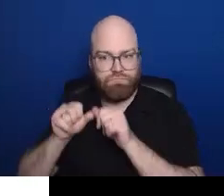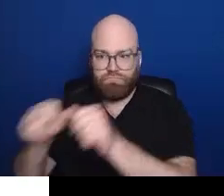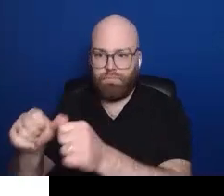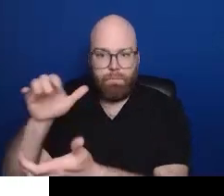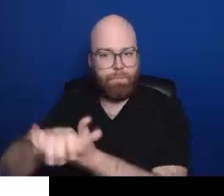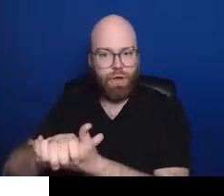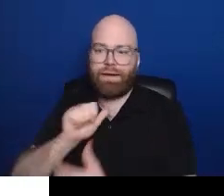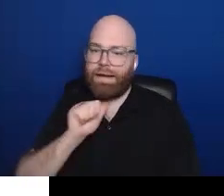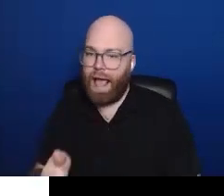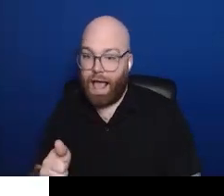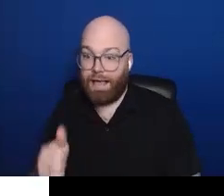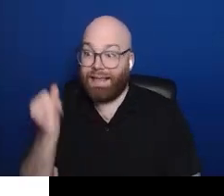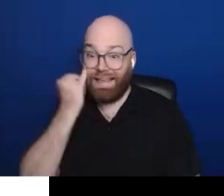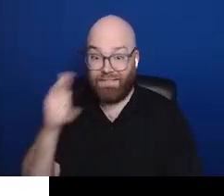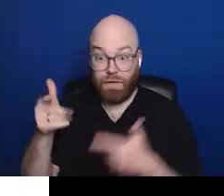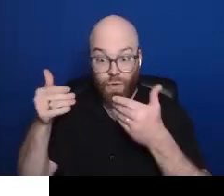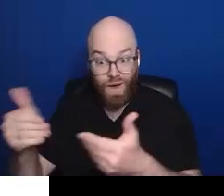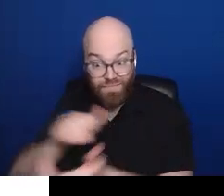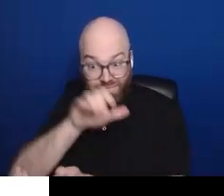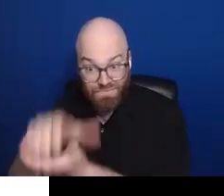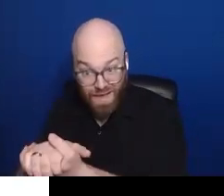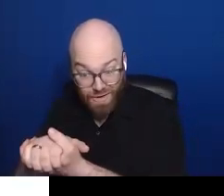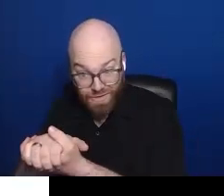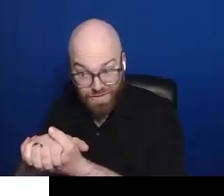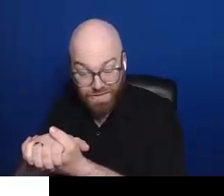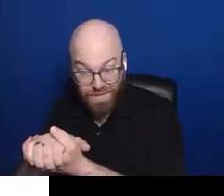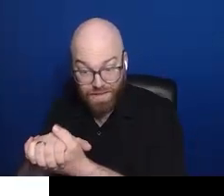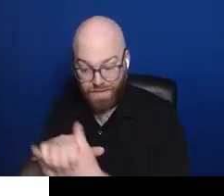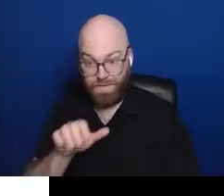If they marry, then this visa is terminated